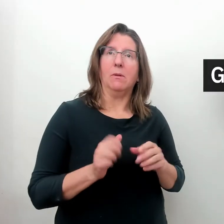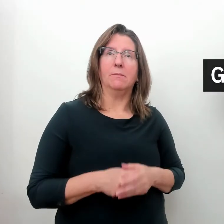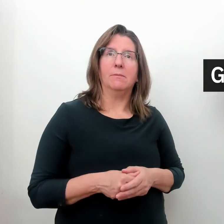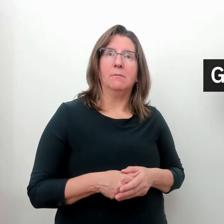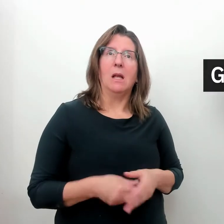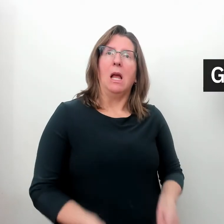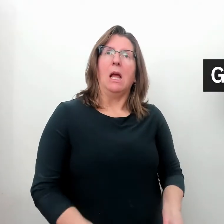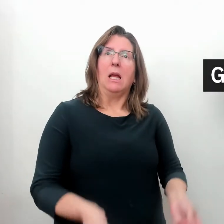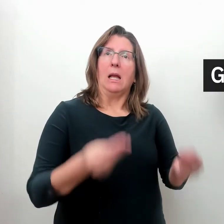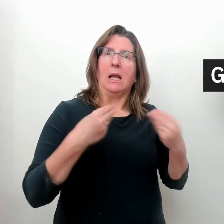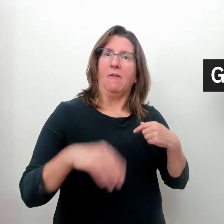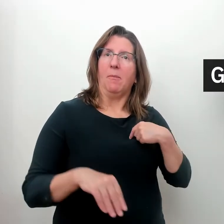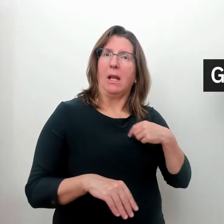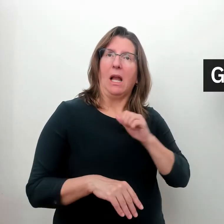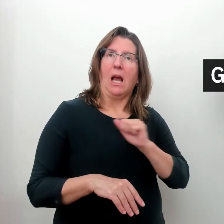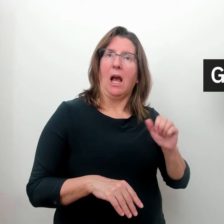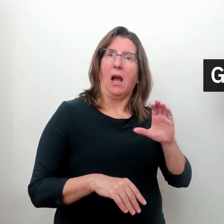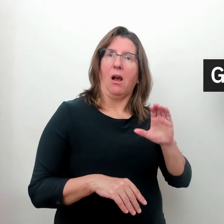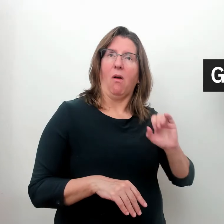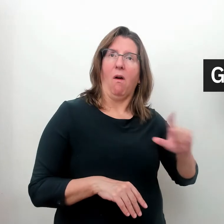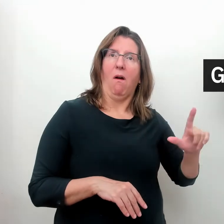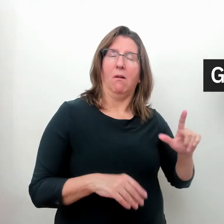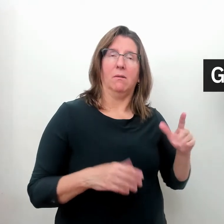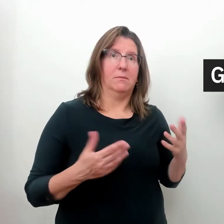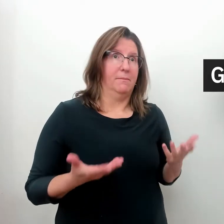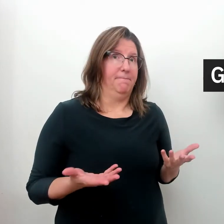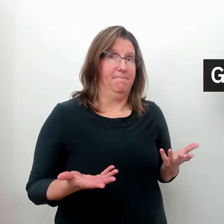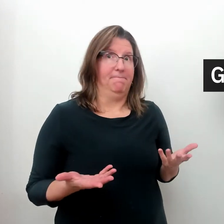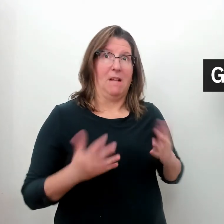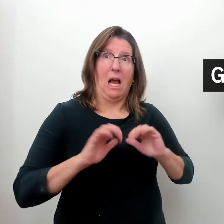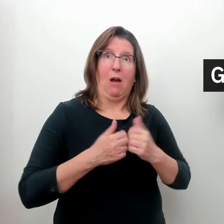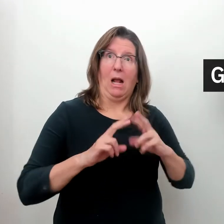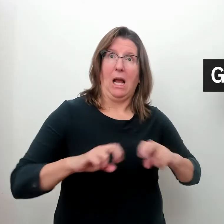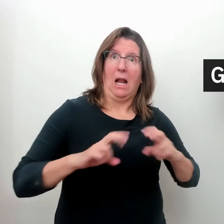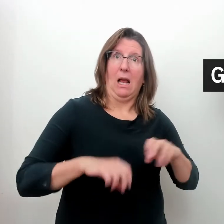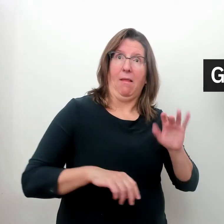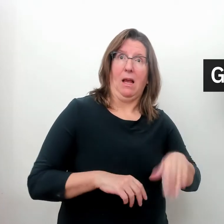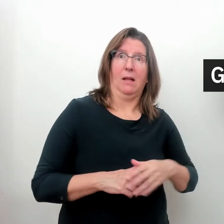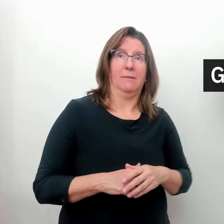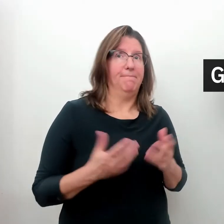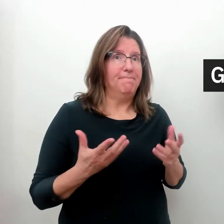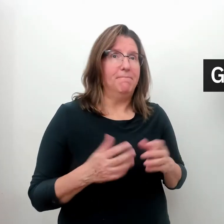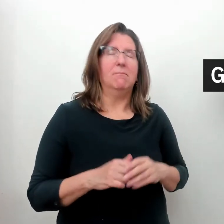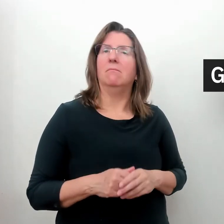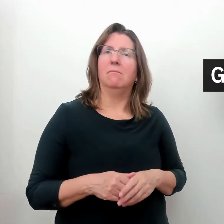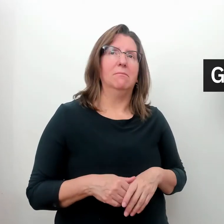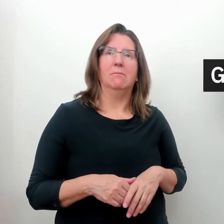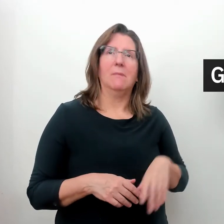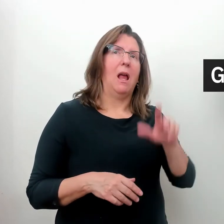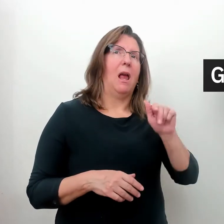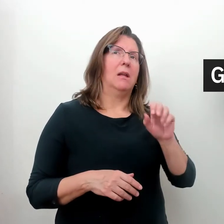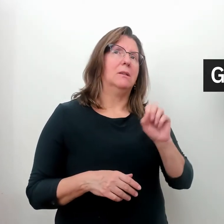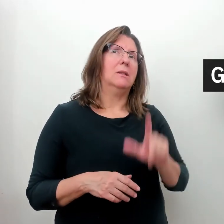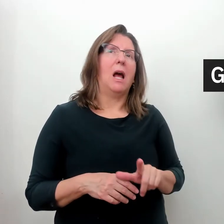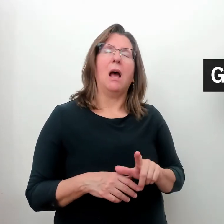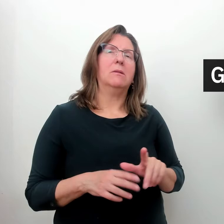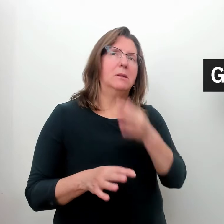For example, "Give me a call." What does that really mean?